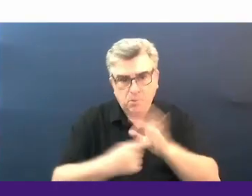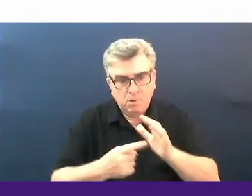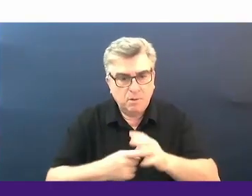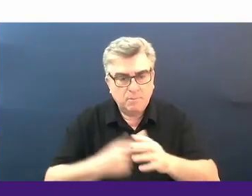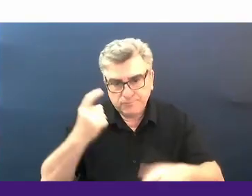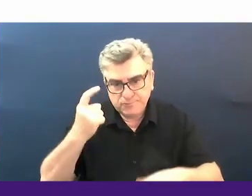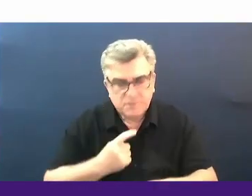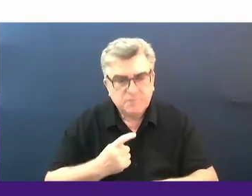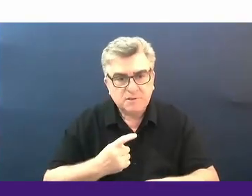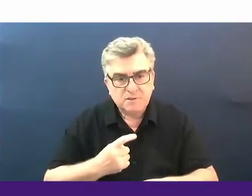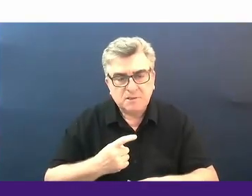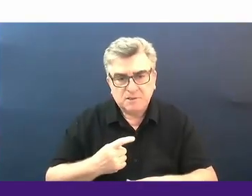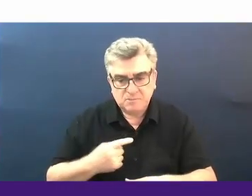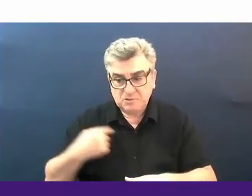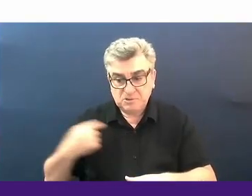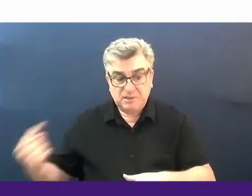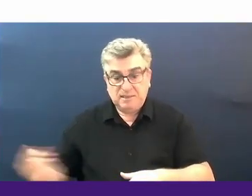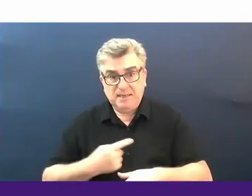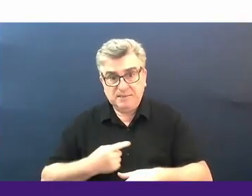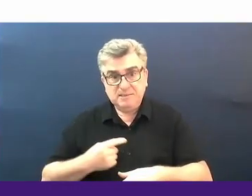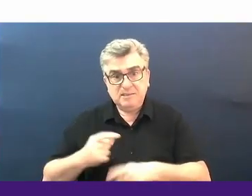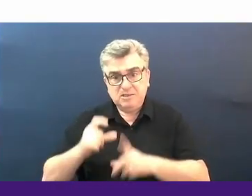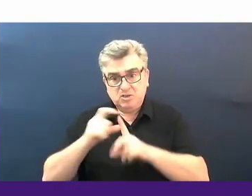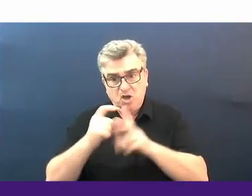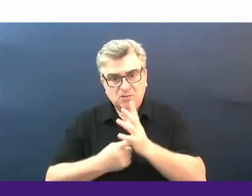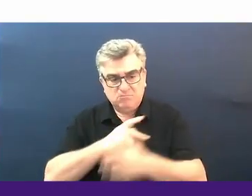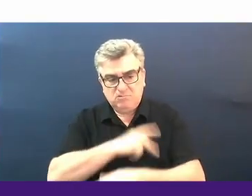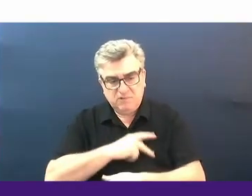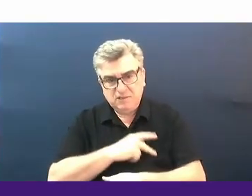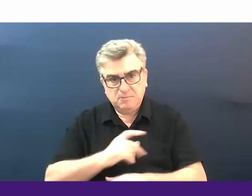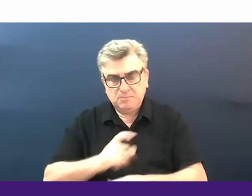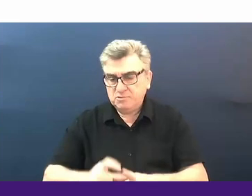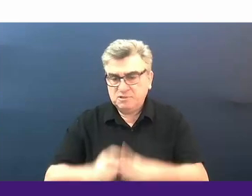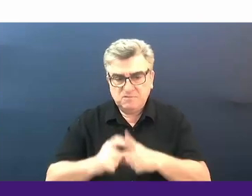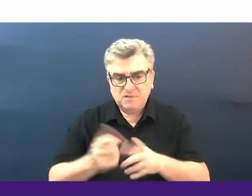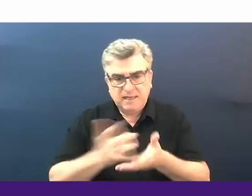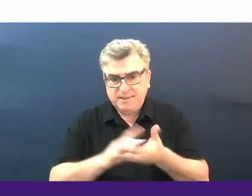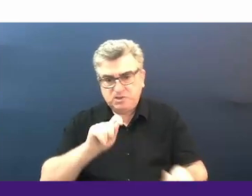clinicians on the frontline for some years around building models of care like this,